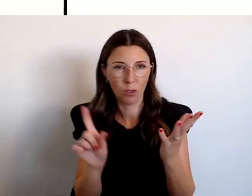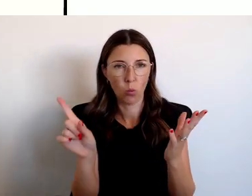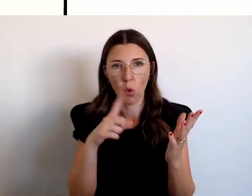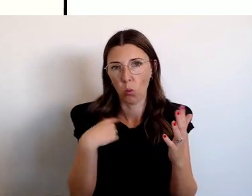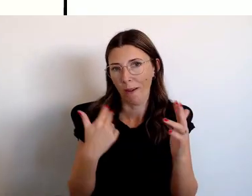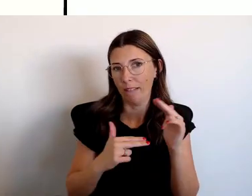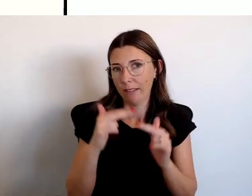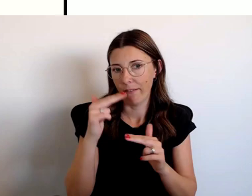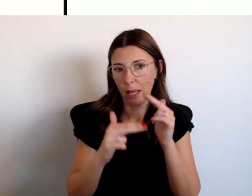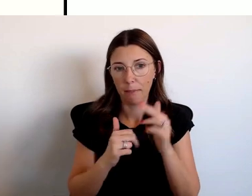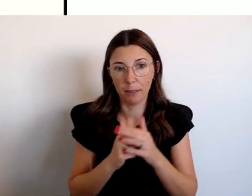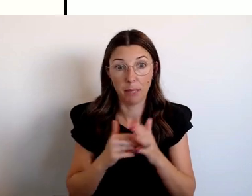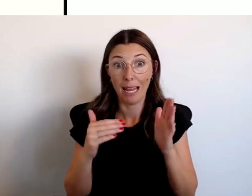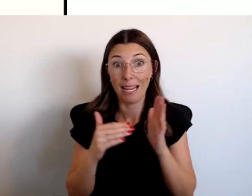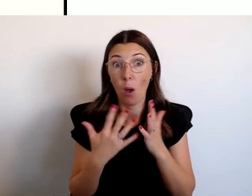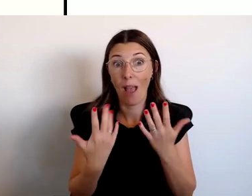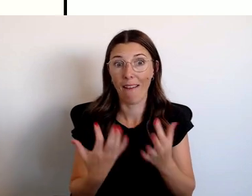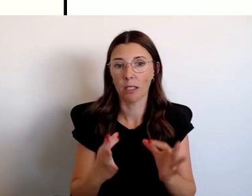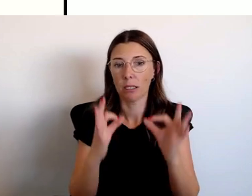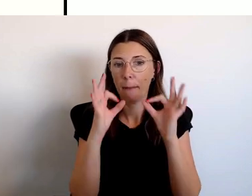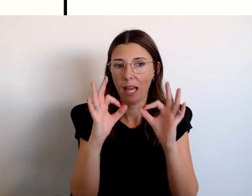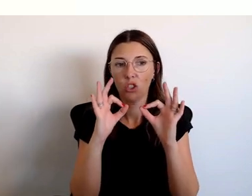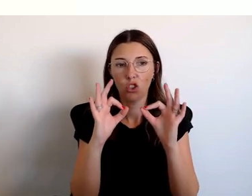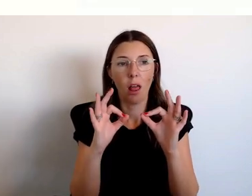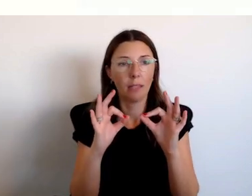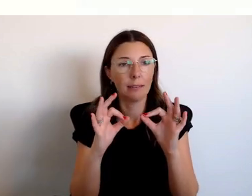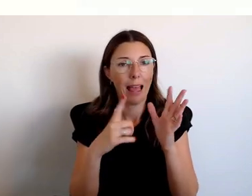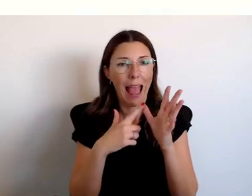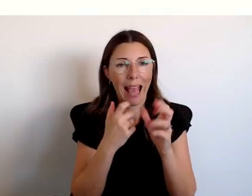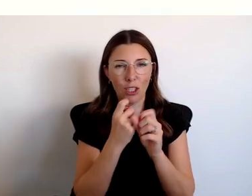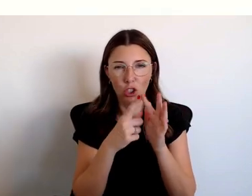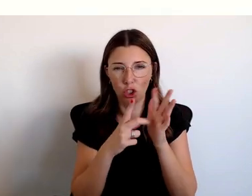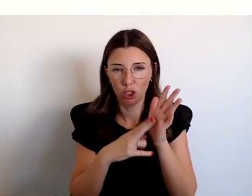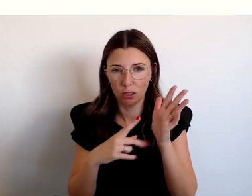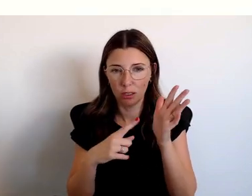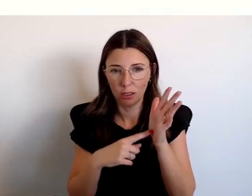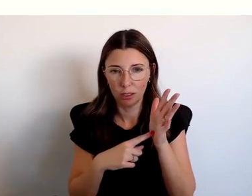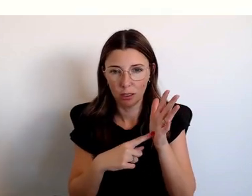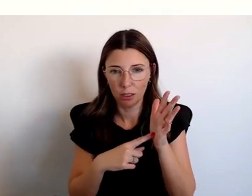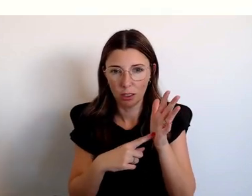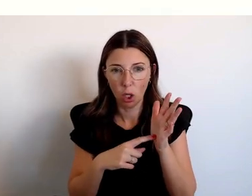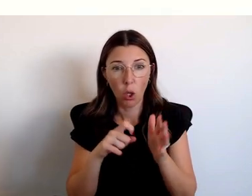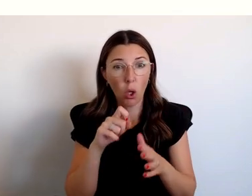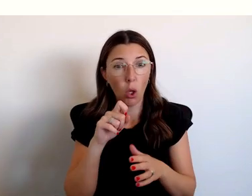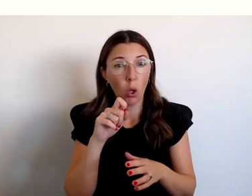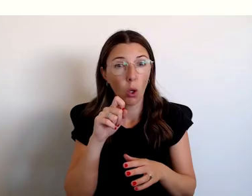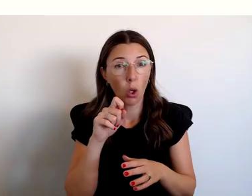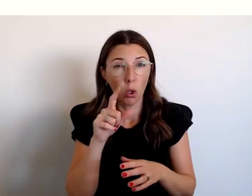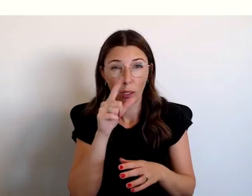But what you'll now see is really these specialised agents, and hopefully you'll be able to play that video, you'll see a video playing in front of you.